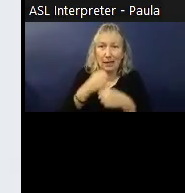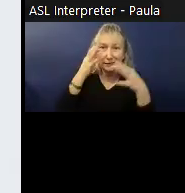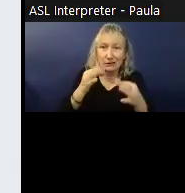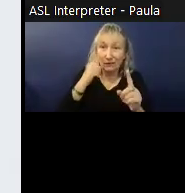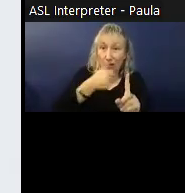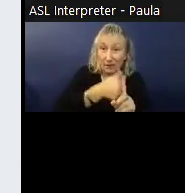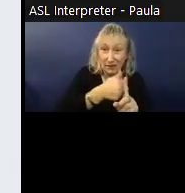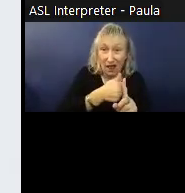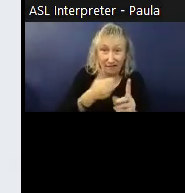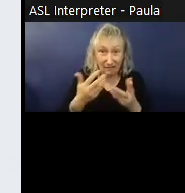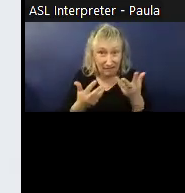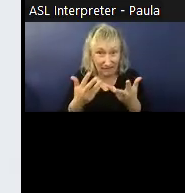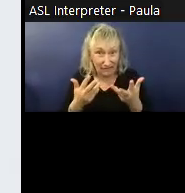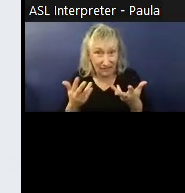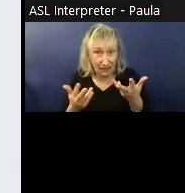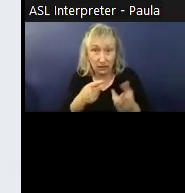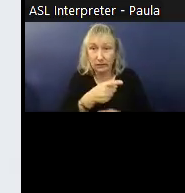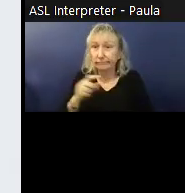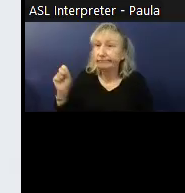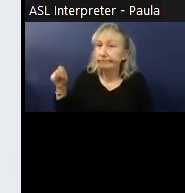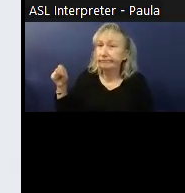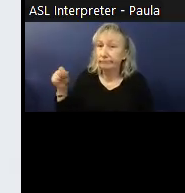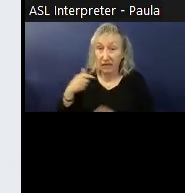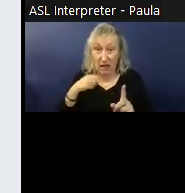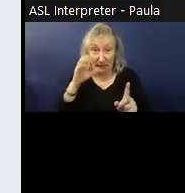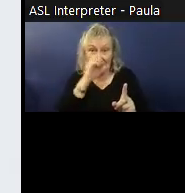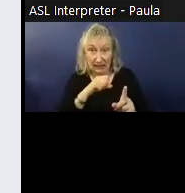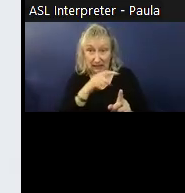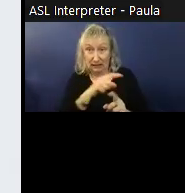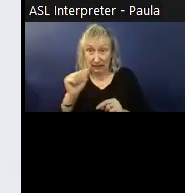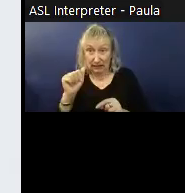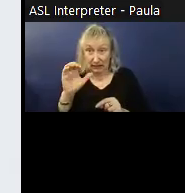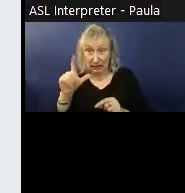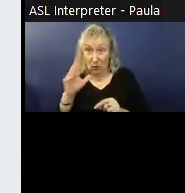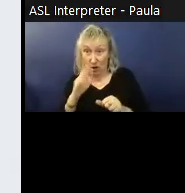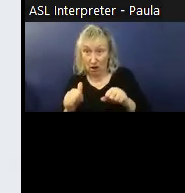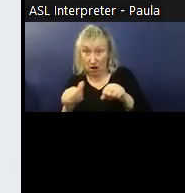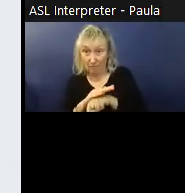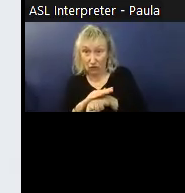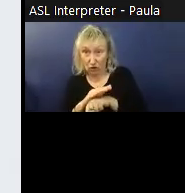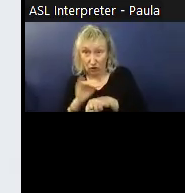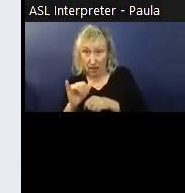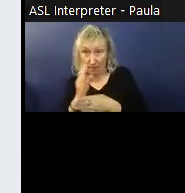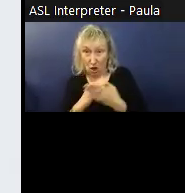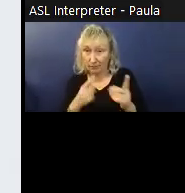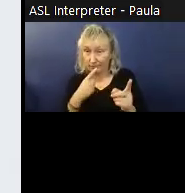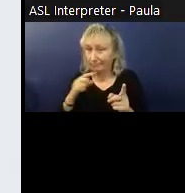And I would guess that ACL covers that somewhere in their materials. Thank you for bringing that up, Steph.